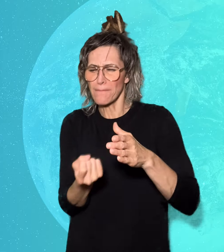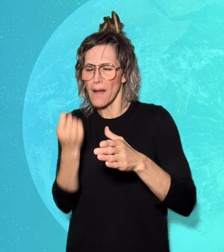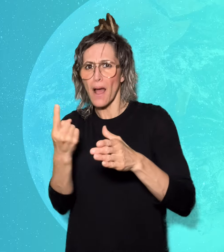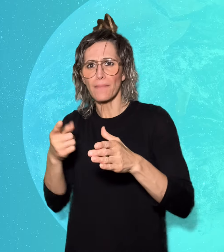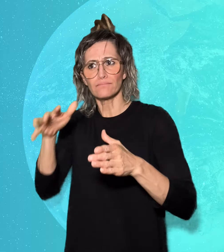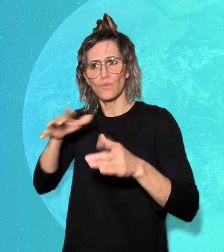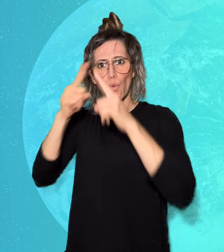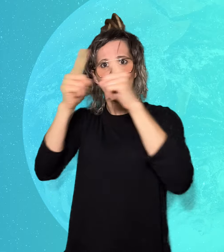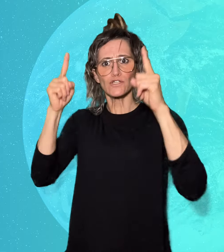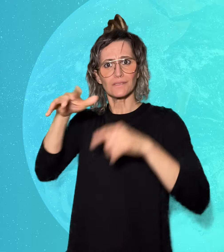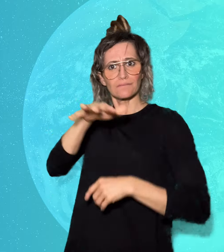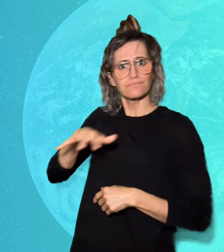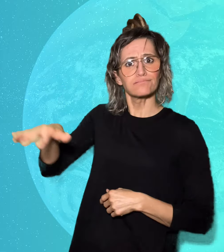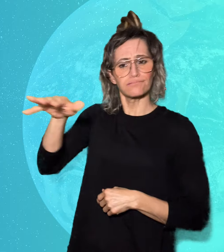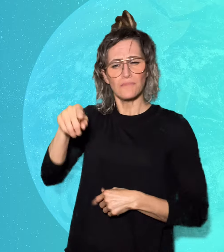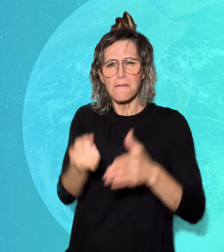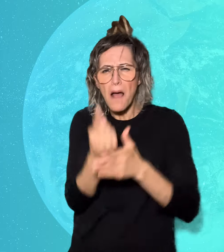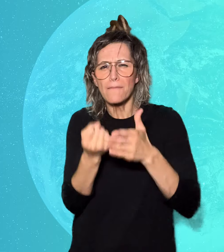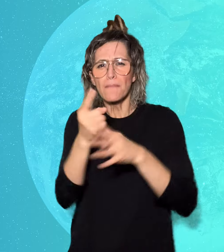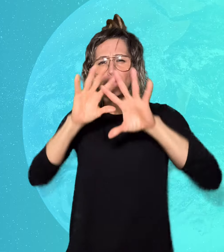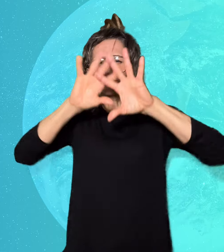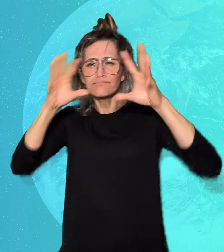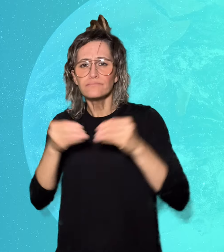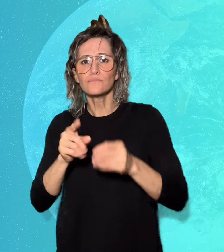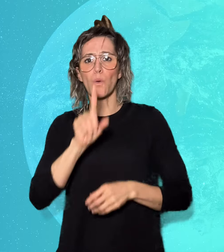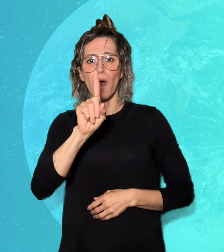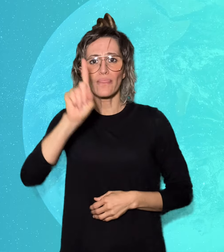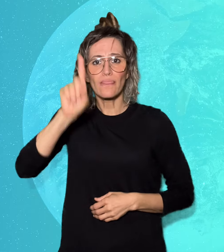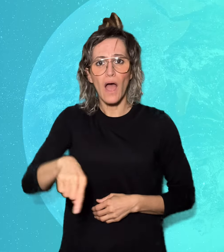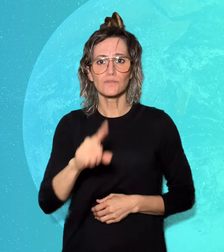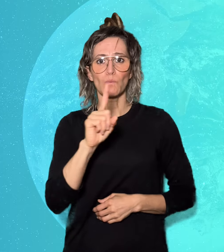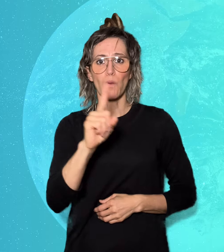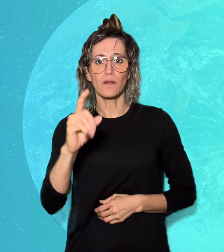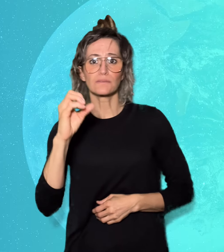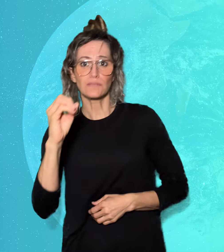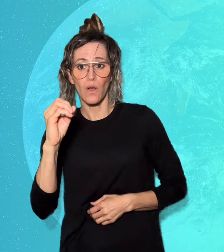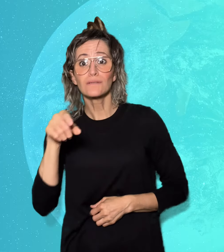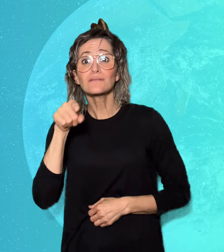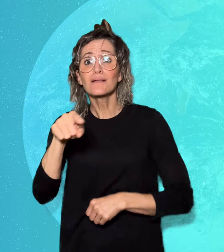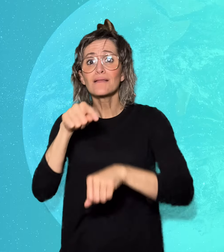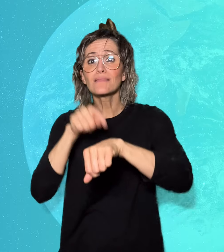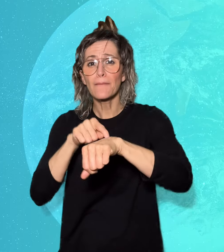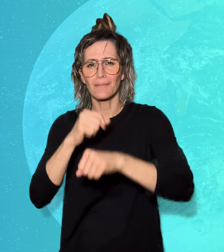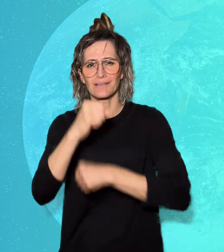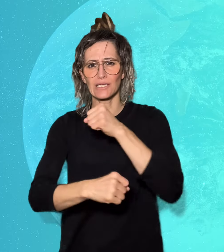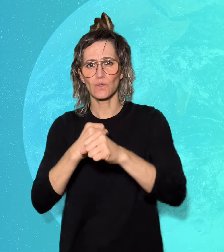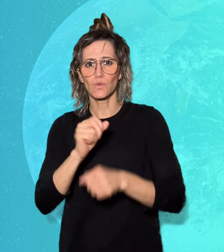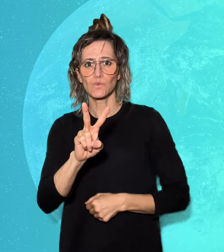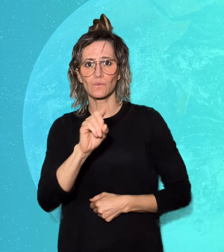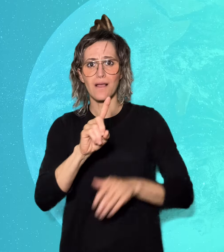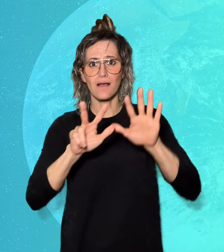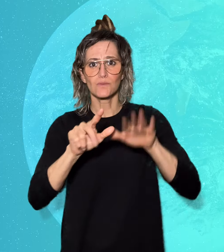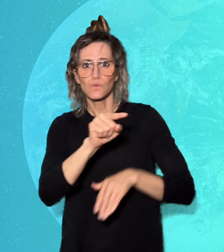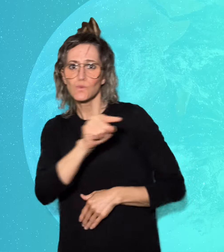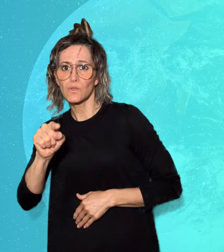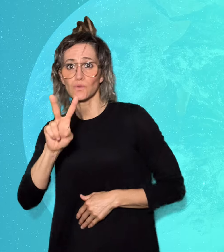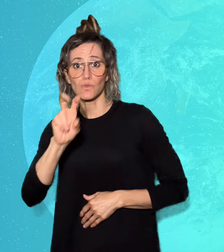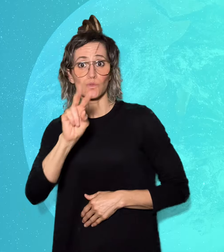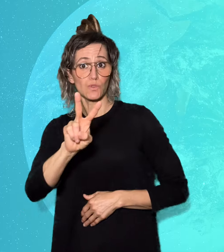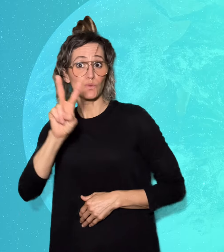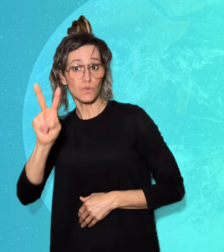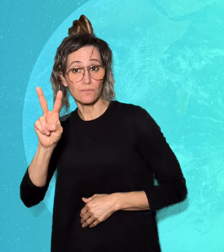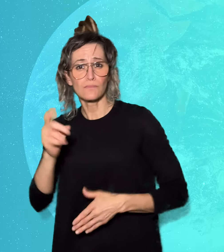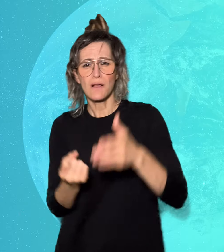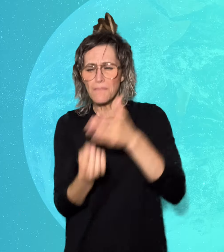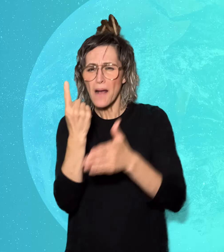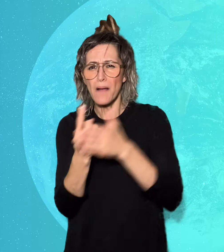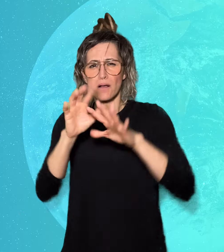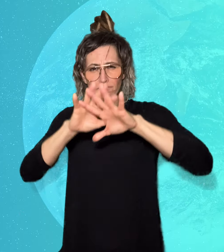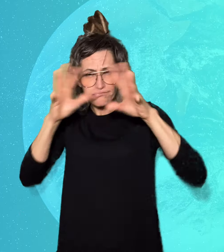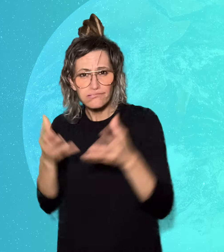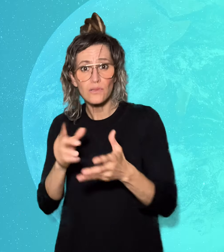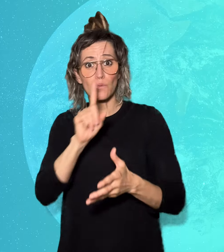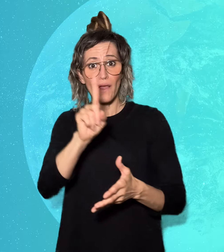Out of 1,110 incidents, there were 282 offenses under the Violence Against